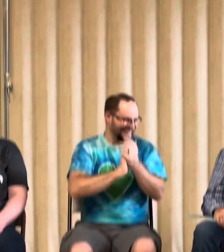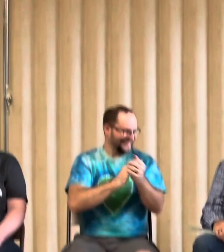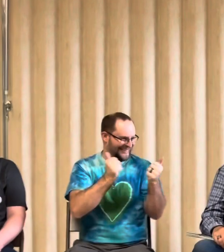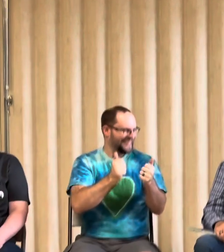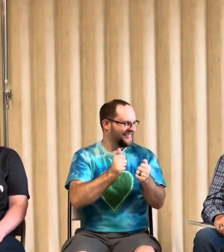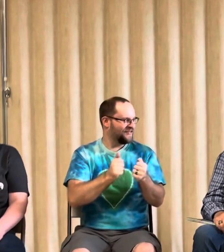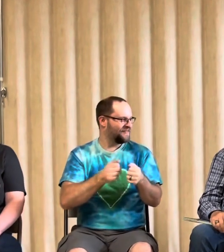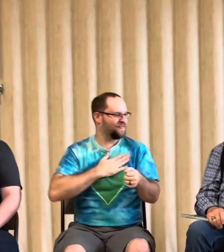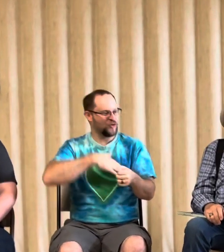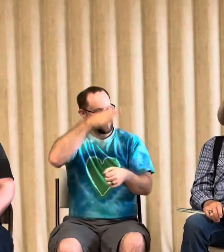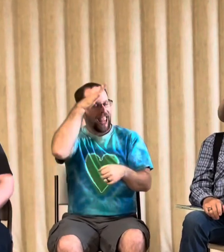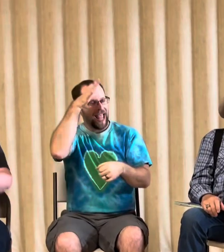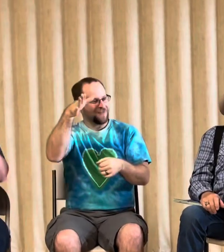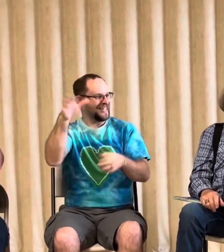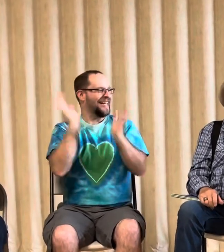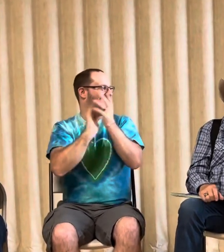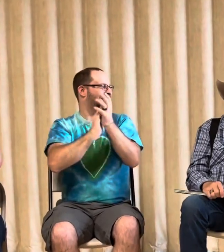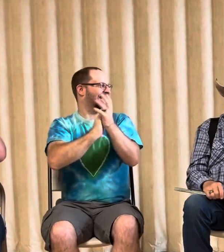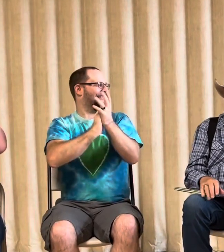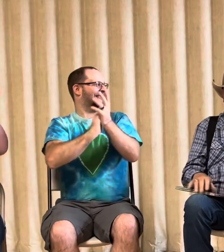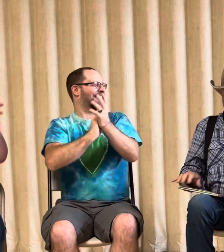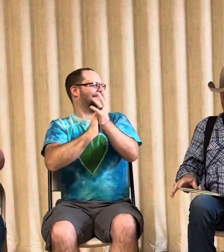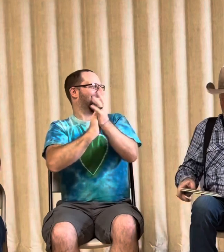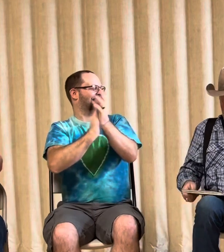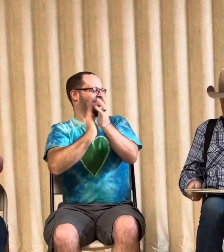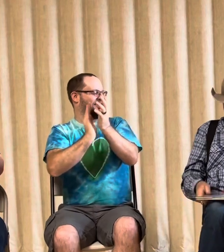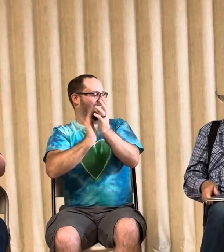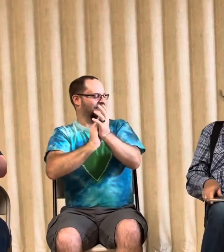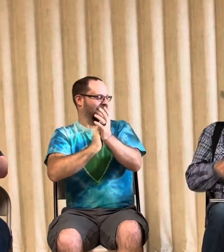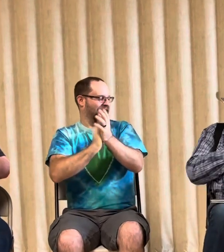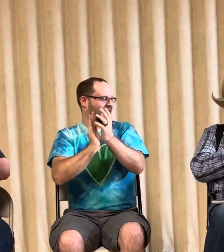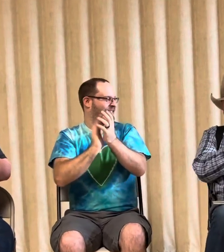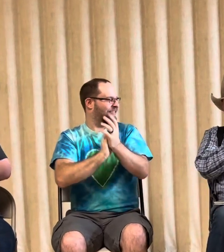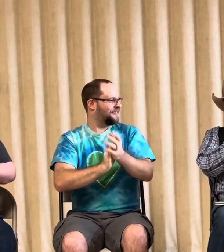It's none other than my Gramps! GRAMPS: Me? Oh. CALI: Yeah!